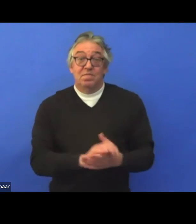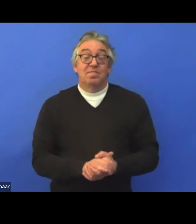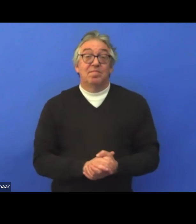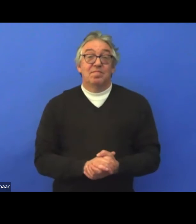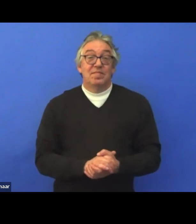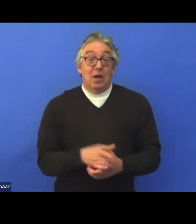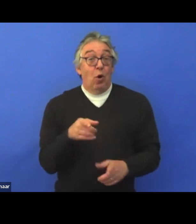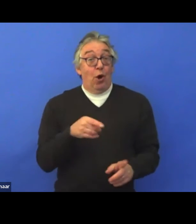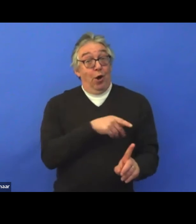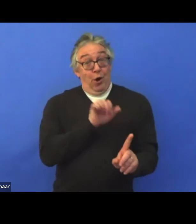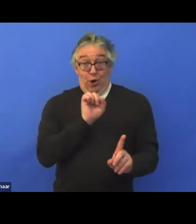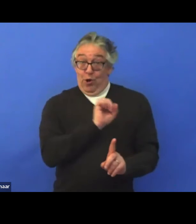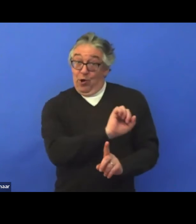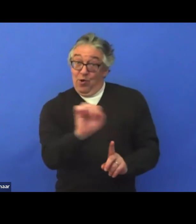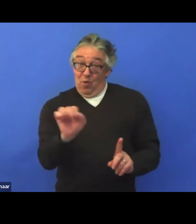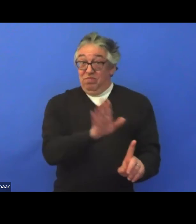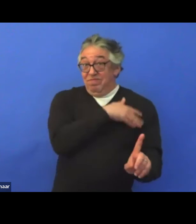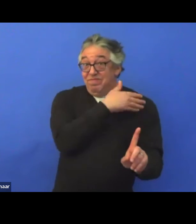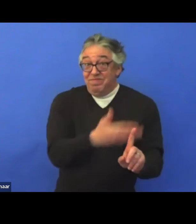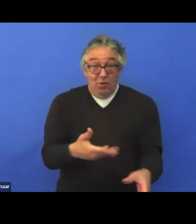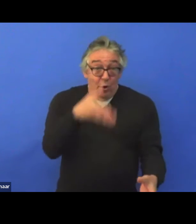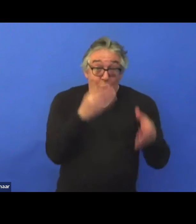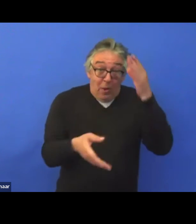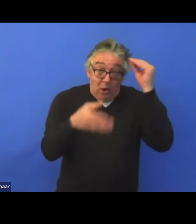in the i2i consortium for the last three years.